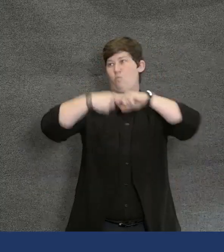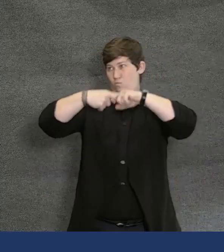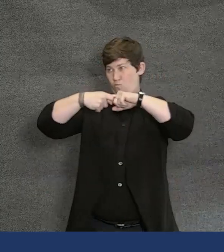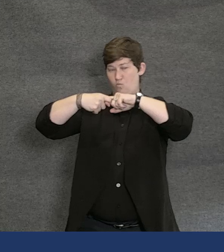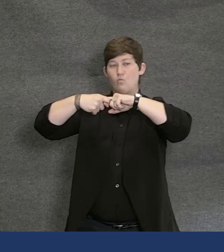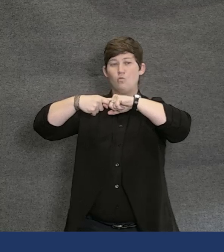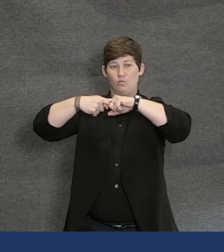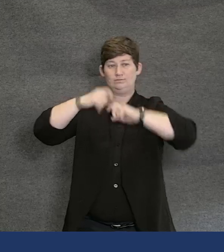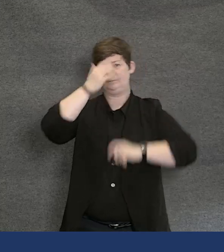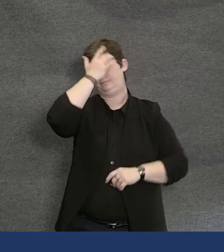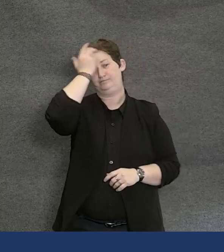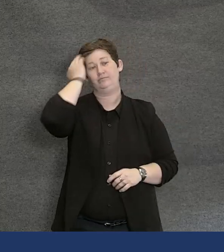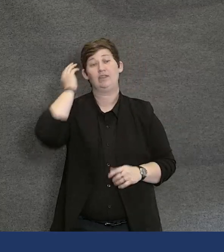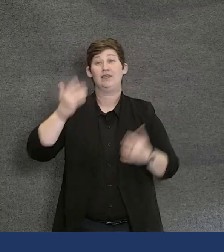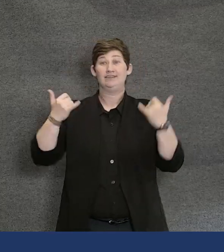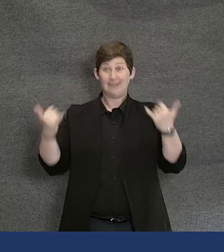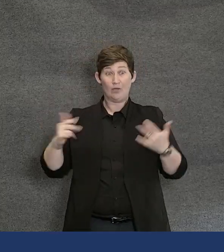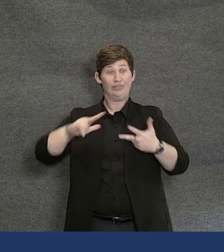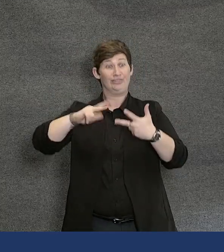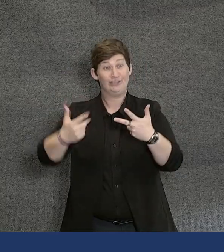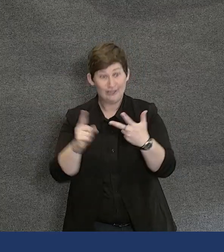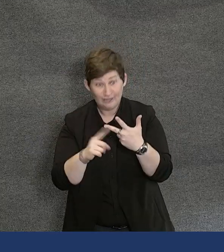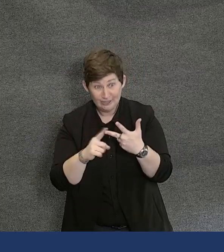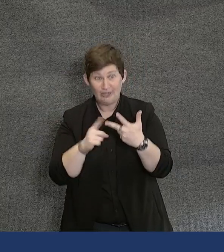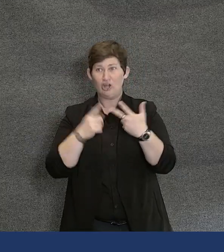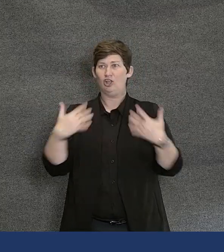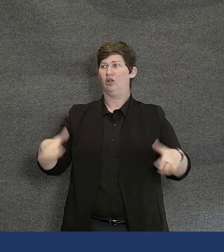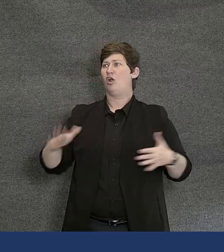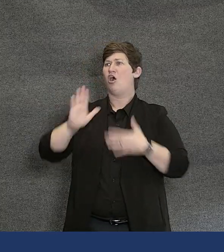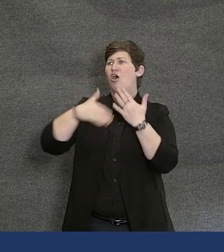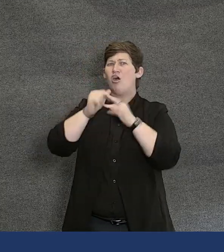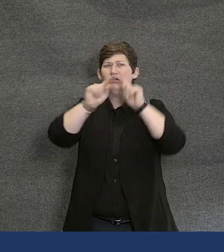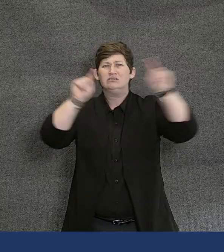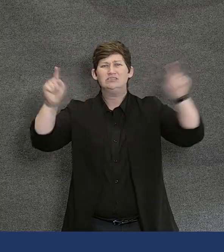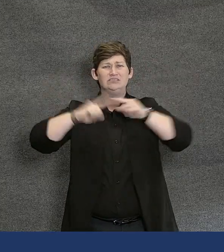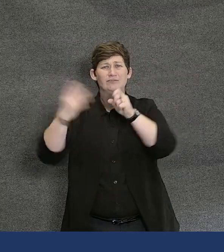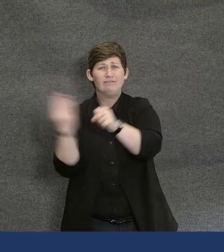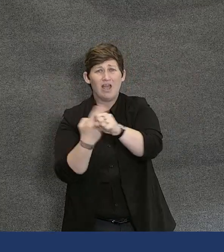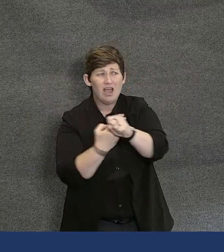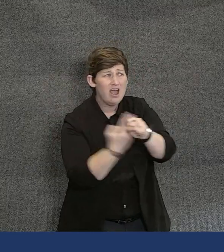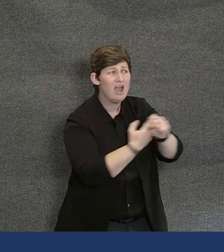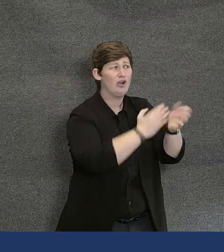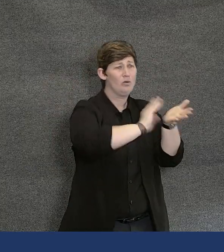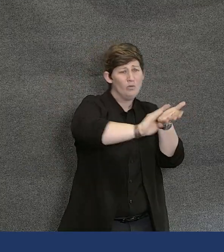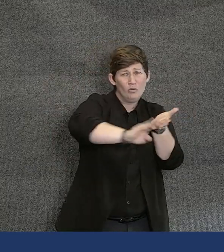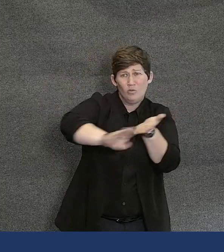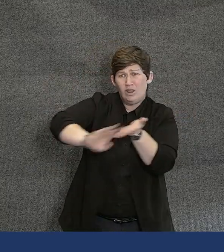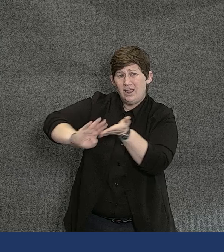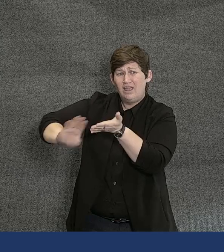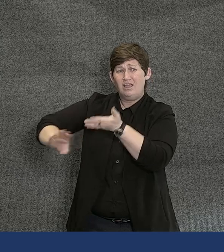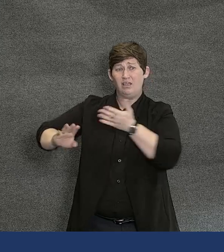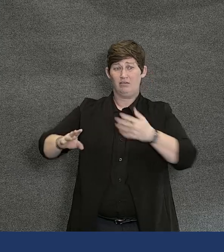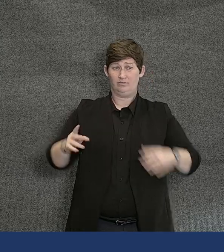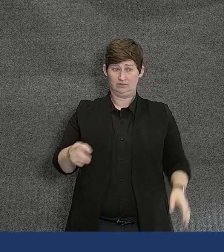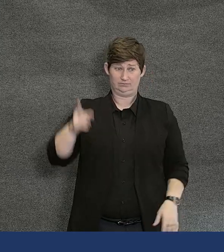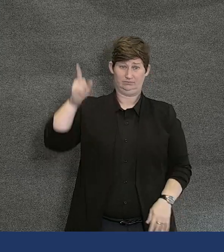Now, we're on our third thing I'm talking around. So the mass firings, so Trump attacks are not just about funding.